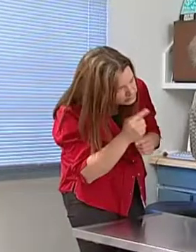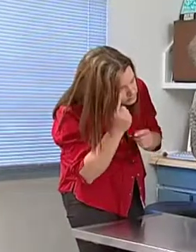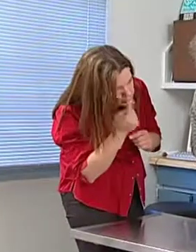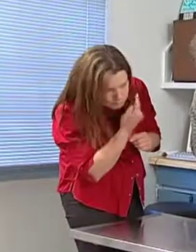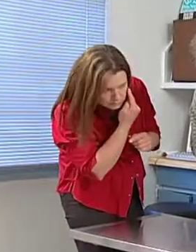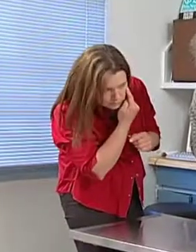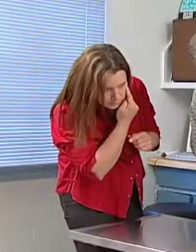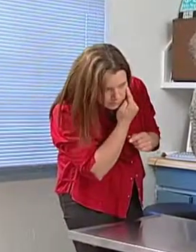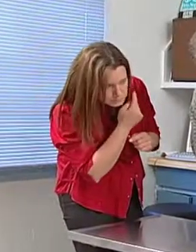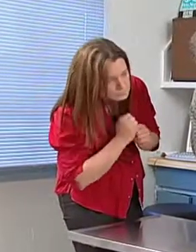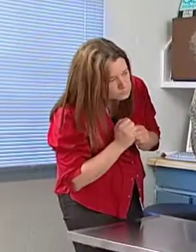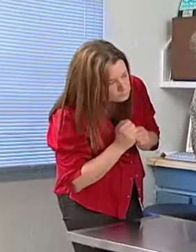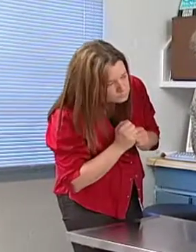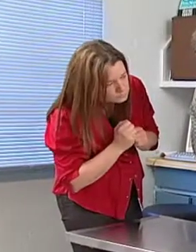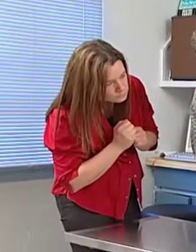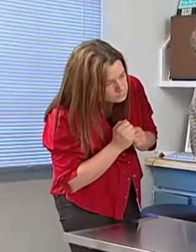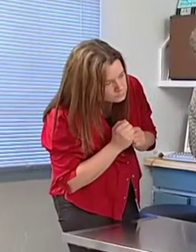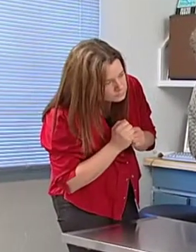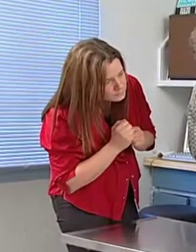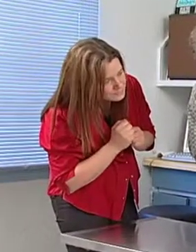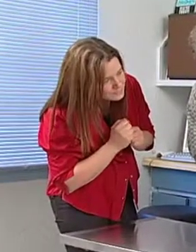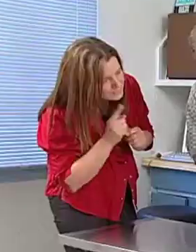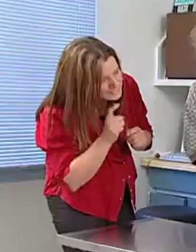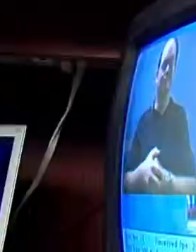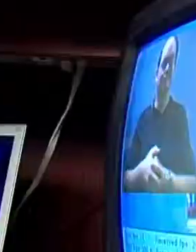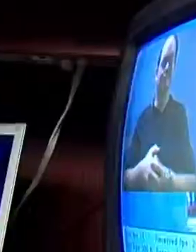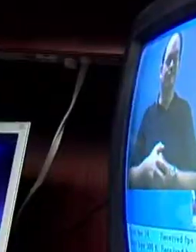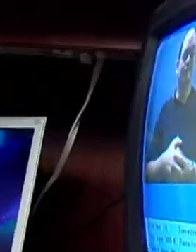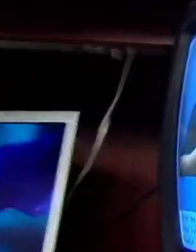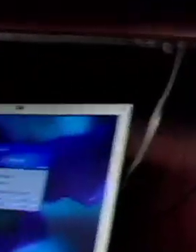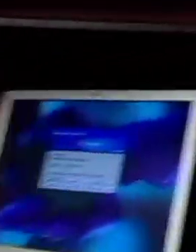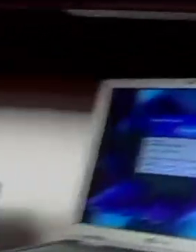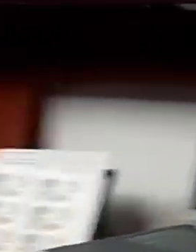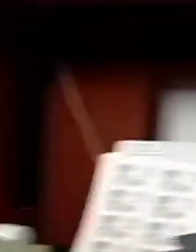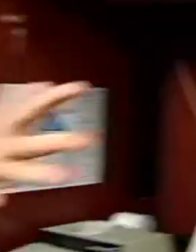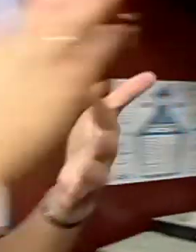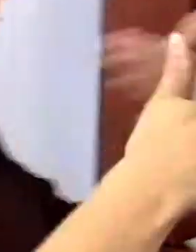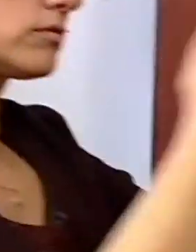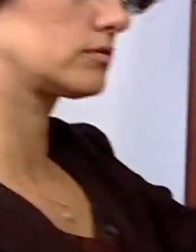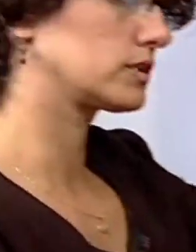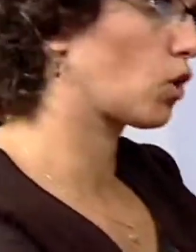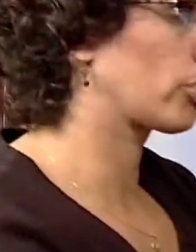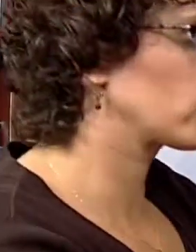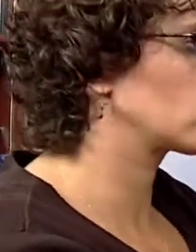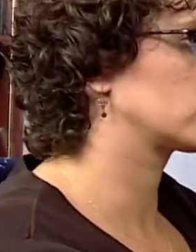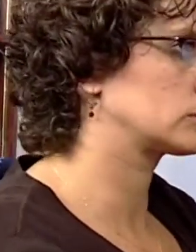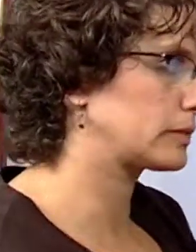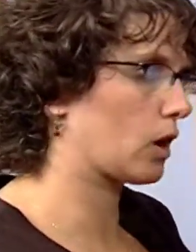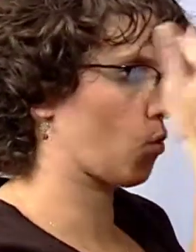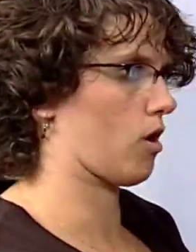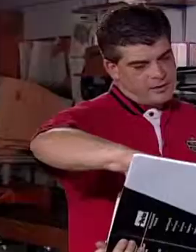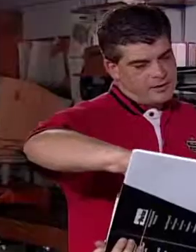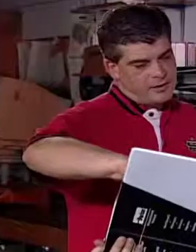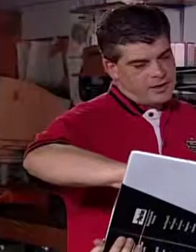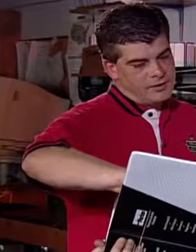a head start on work experience for high school students with disabilities, employment assistance from Services for the Deaf,